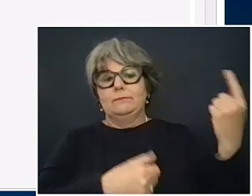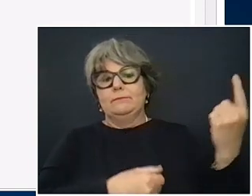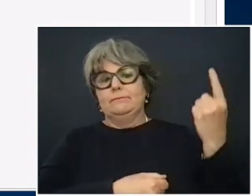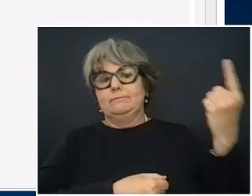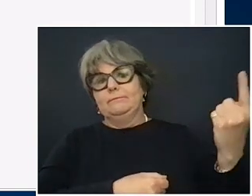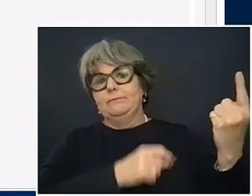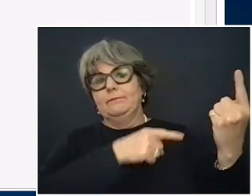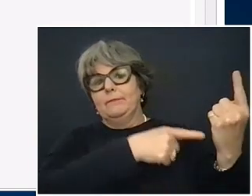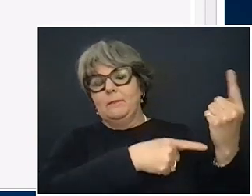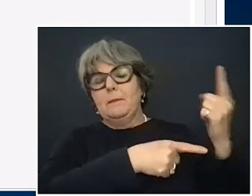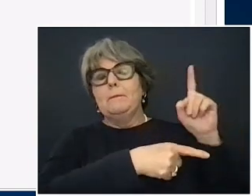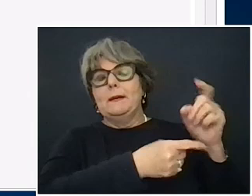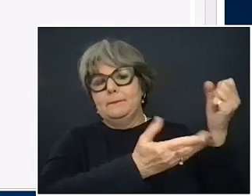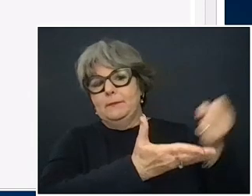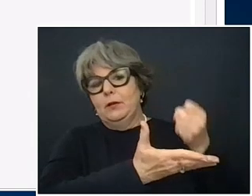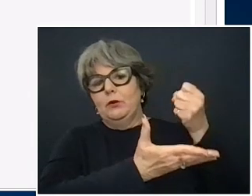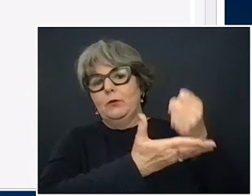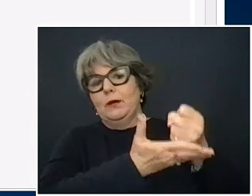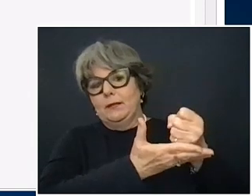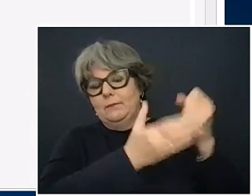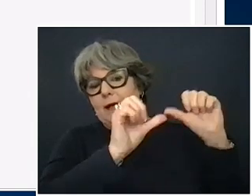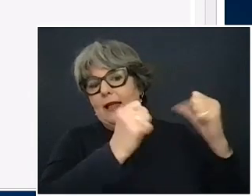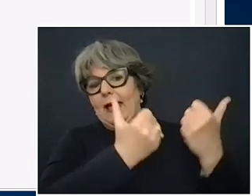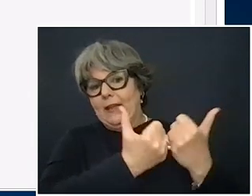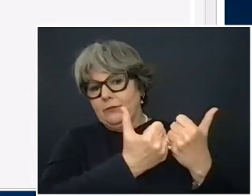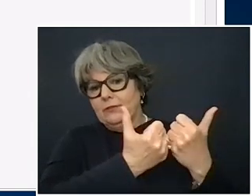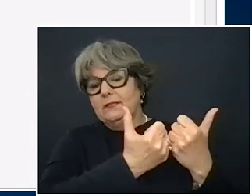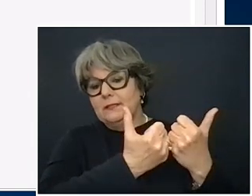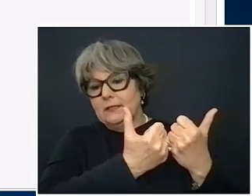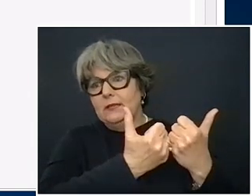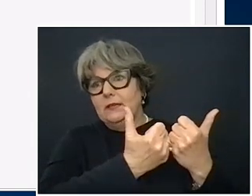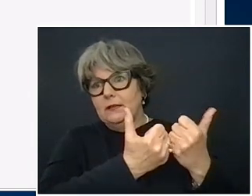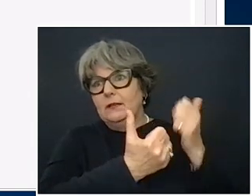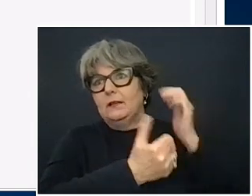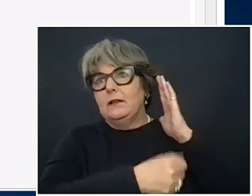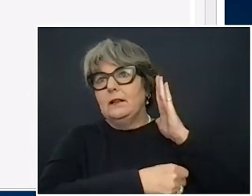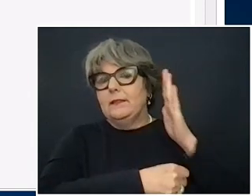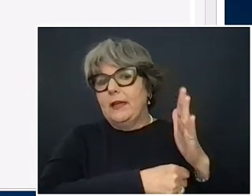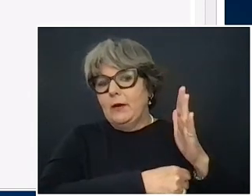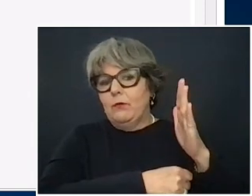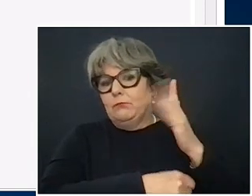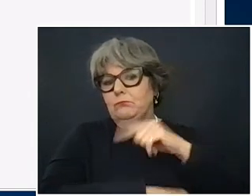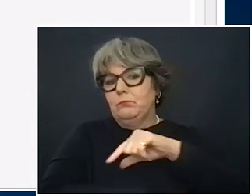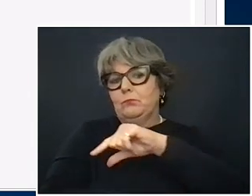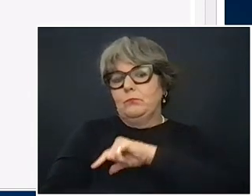accredited by an agency that would make it eligible for Title IV funding.